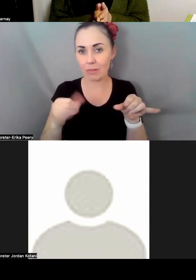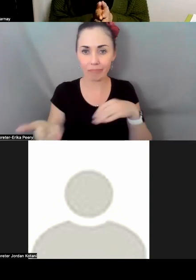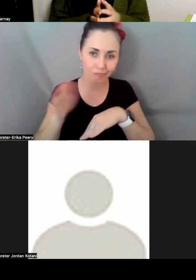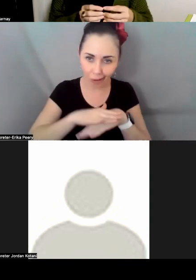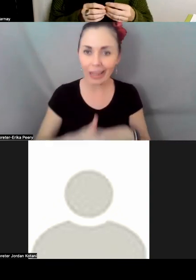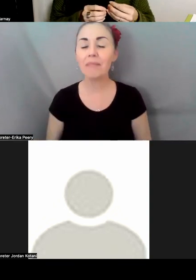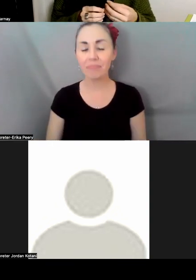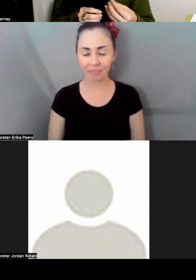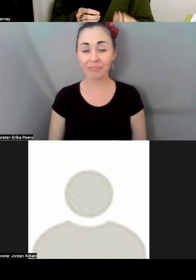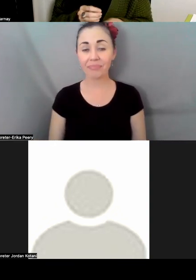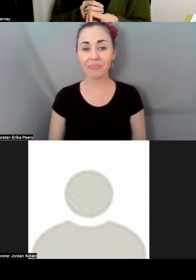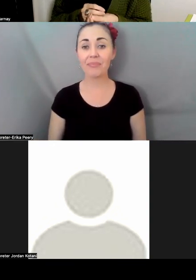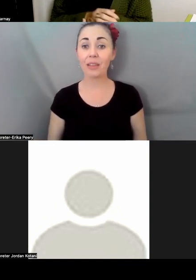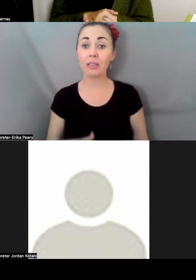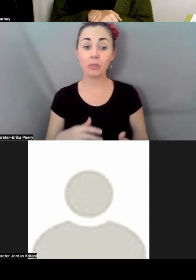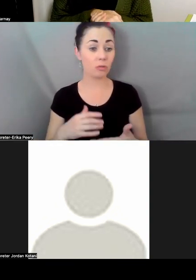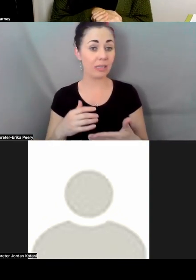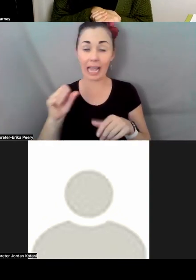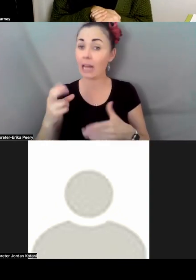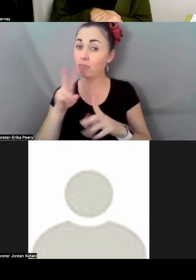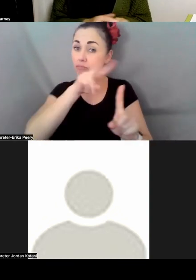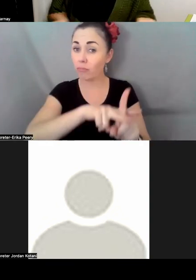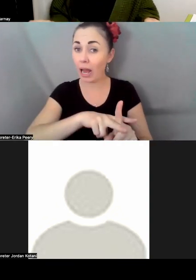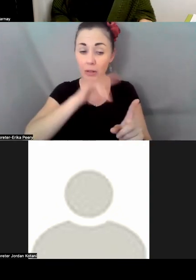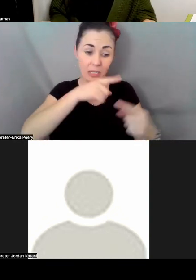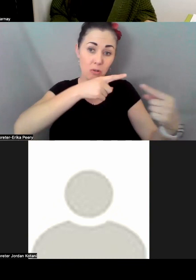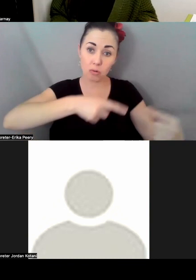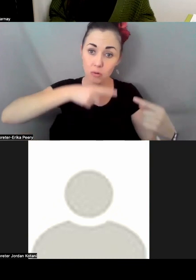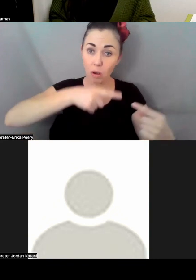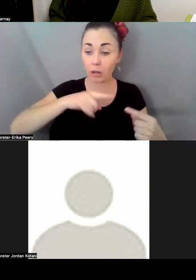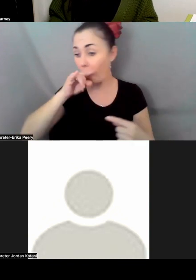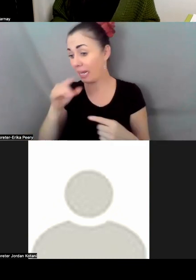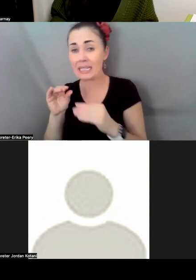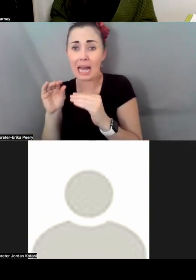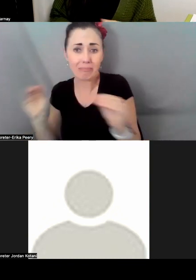They can be used to help those who struggle. They can be used to help those who don't struggle. Even